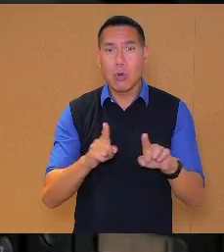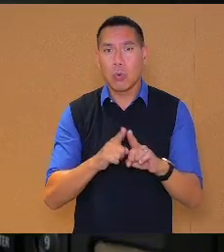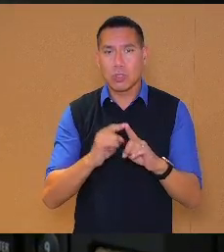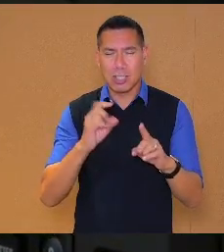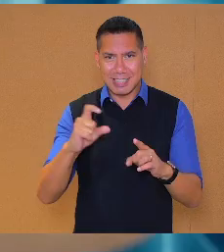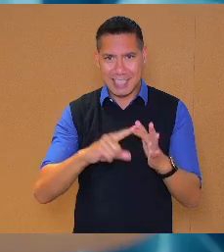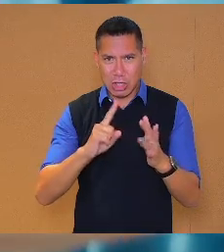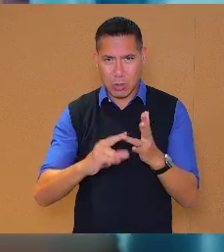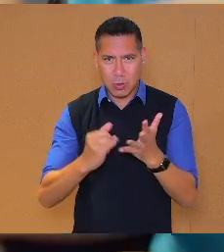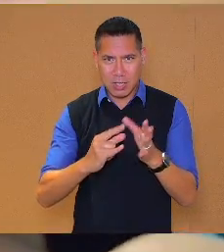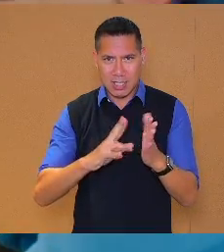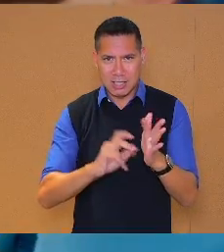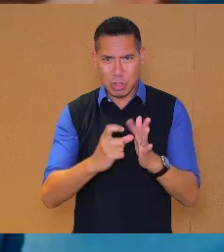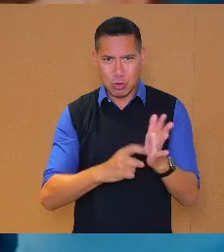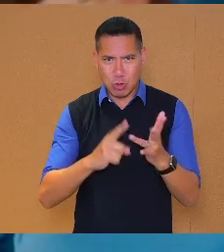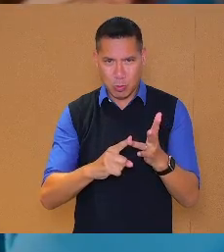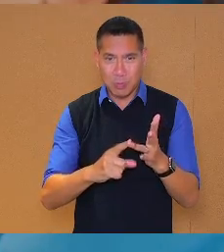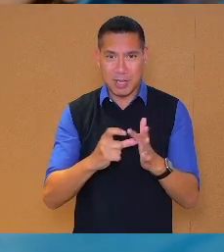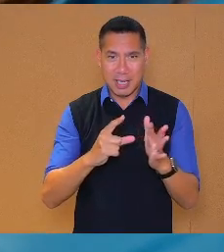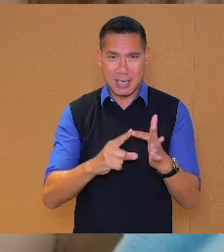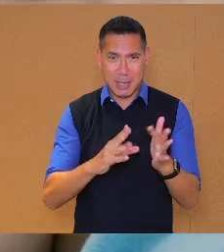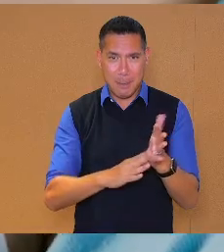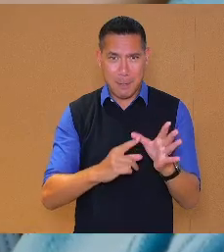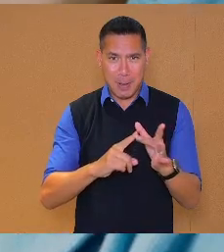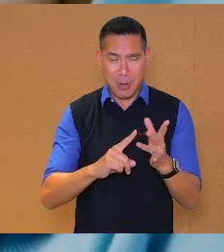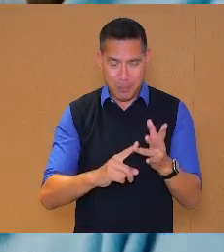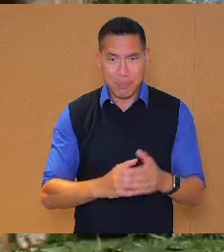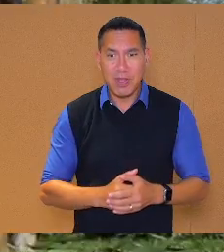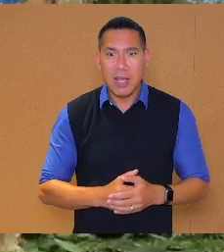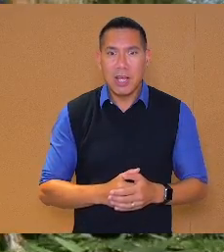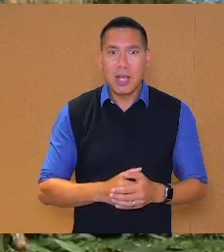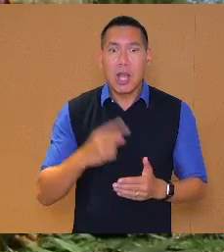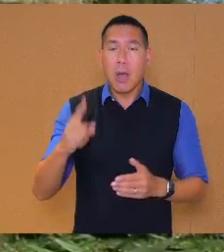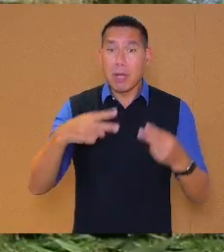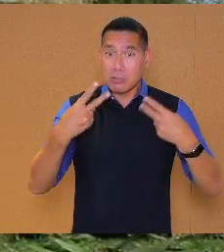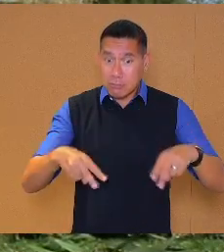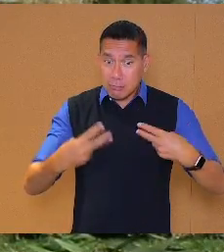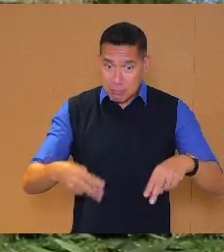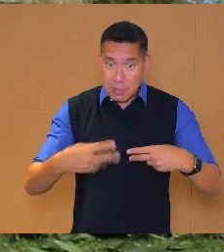board chair Nicola Roxon, Parliamentary Secretary Steve McGhie, and VicHealth CEO Doctor Sandro DeMaio. Performances from the song room organisation, trip mac, and